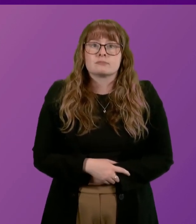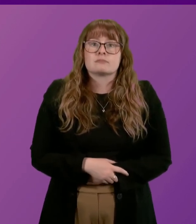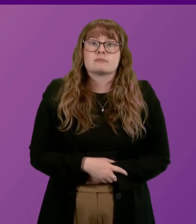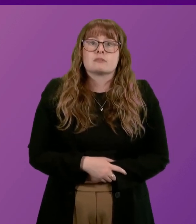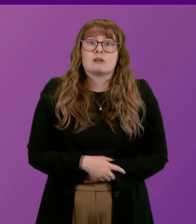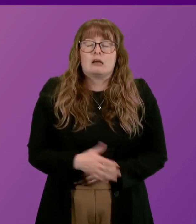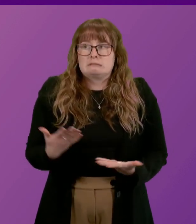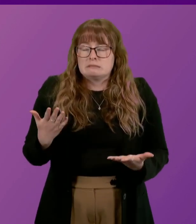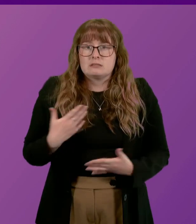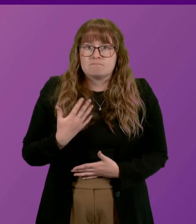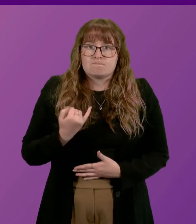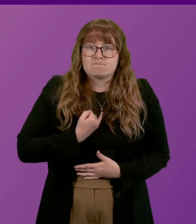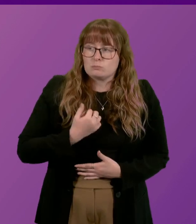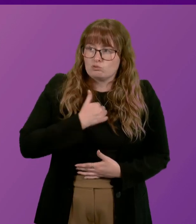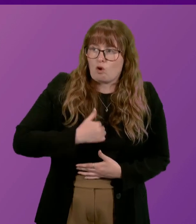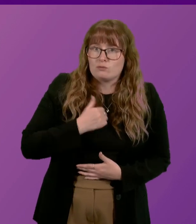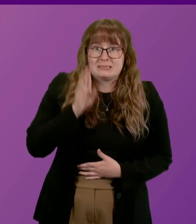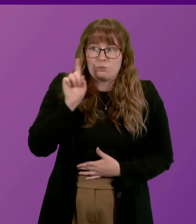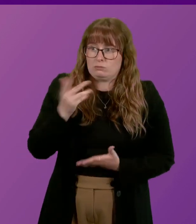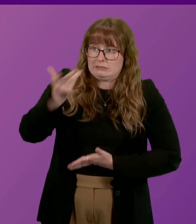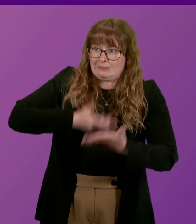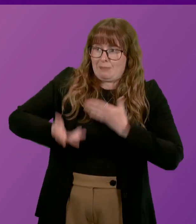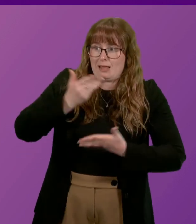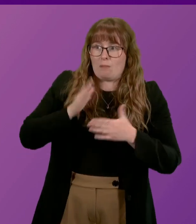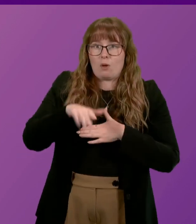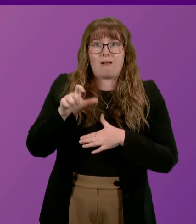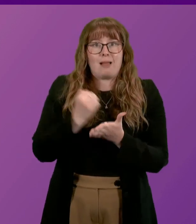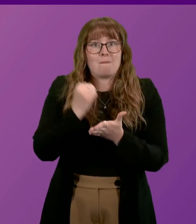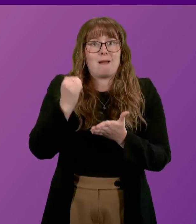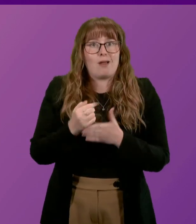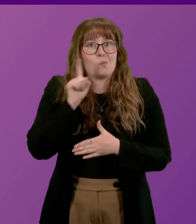I am sorry to hear that information from Pam Gosal about Clydebank Women’s Aid.